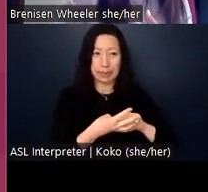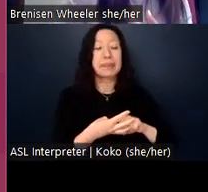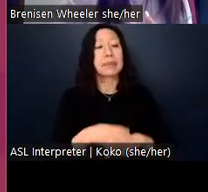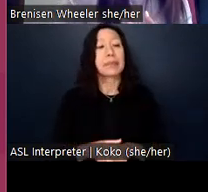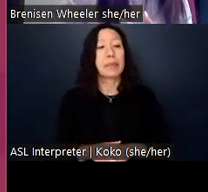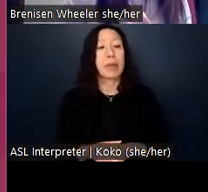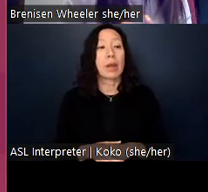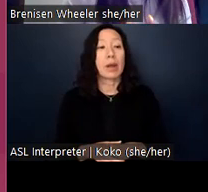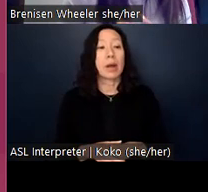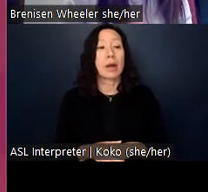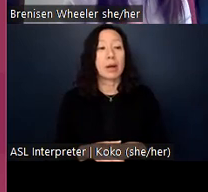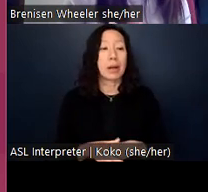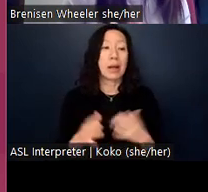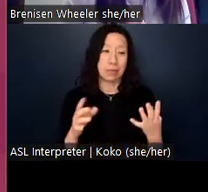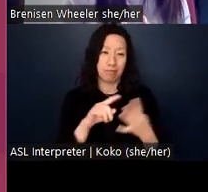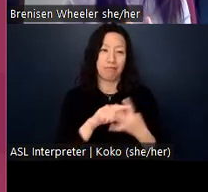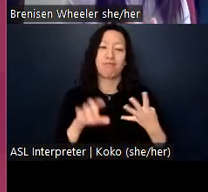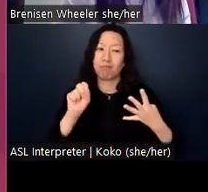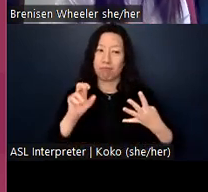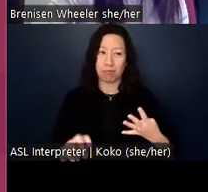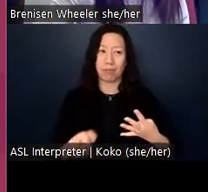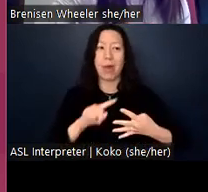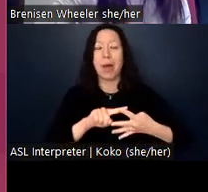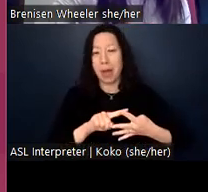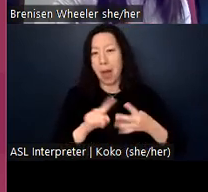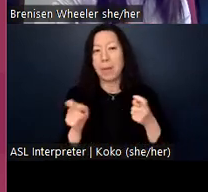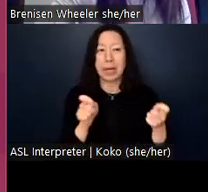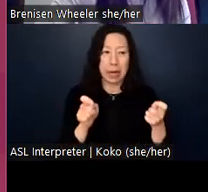excessive control, intentional sabotage, and strategic.